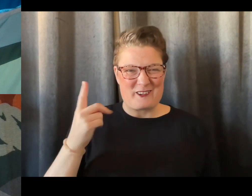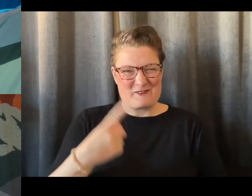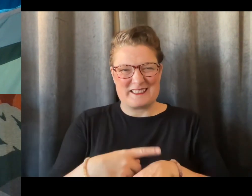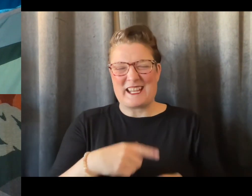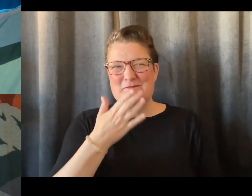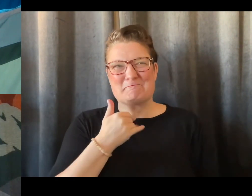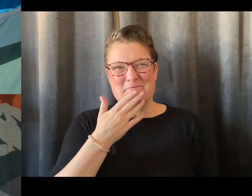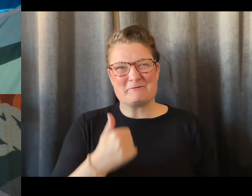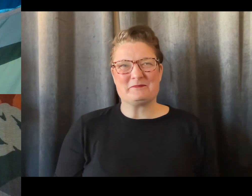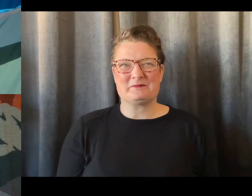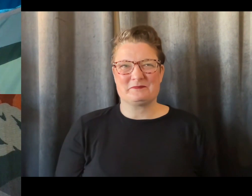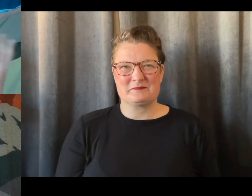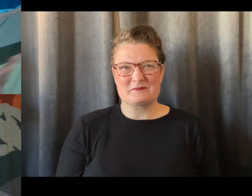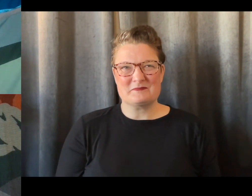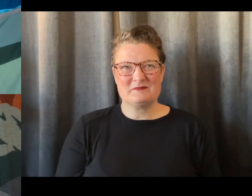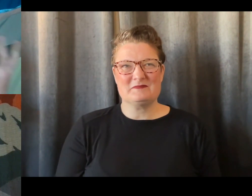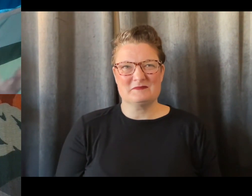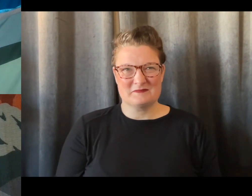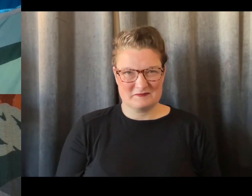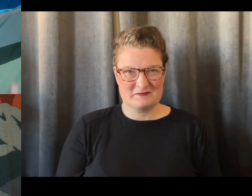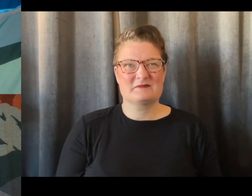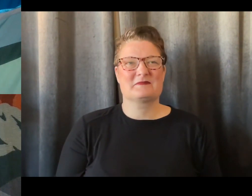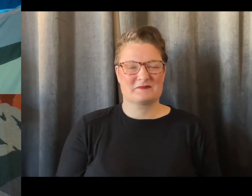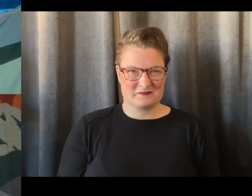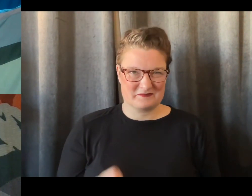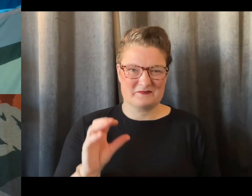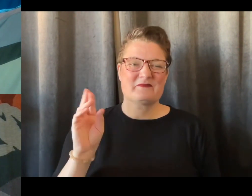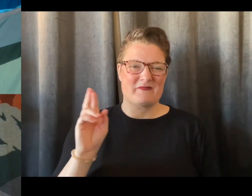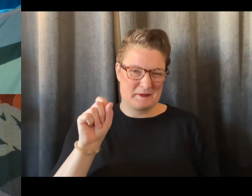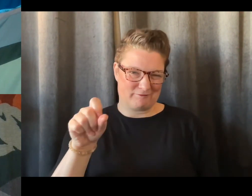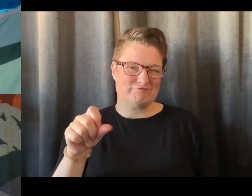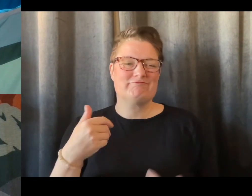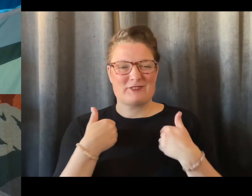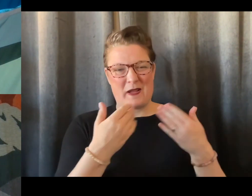So there is a transition that happens in the day and our tradition isn't,